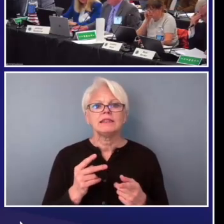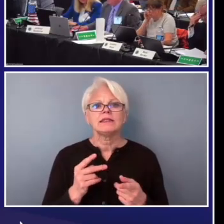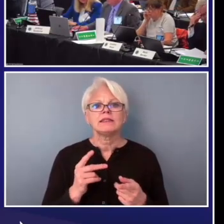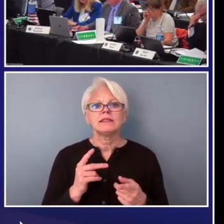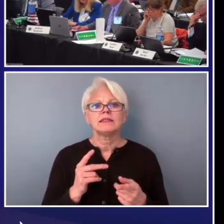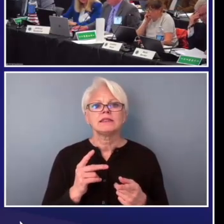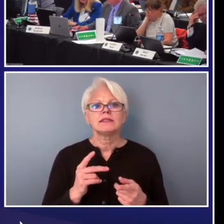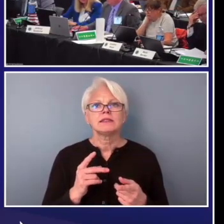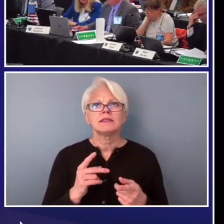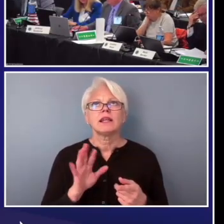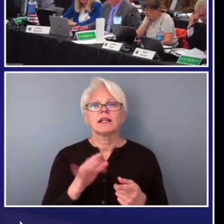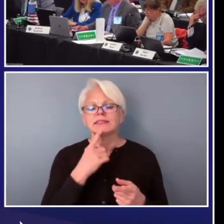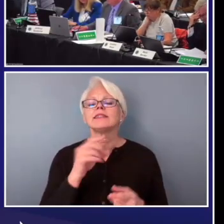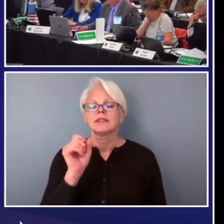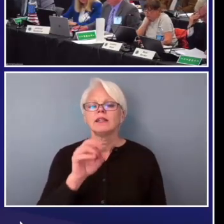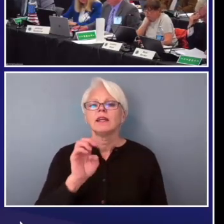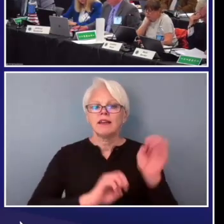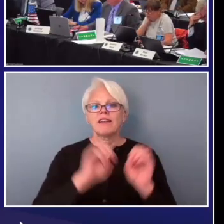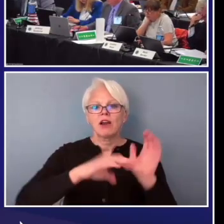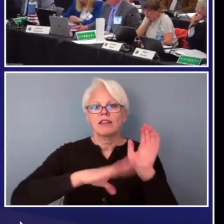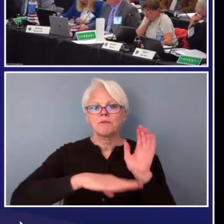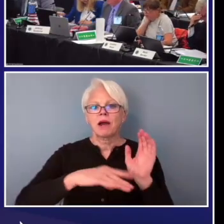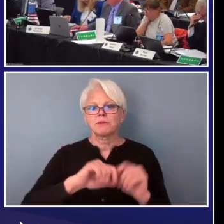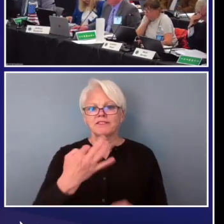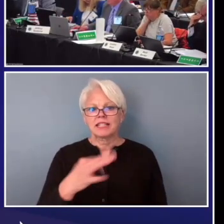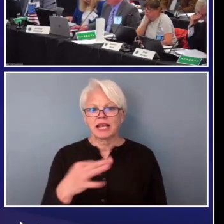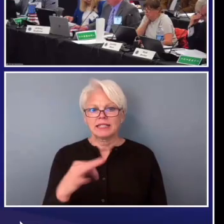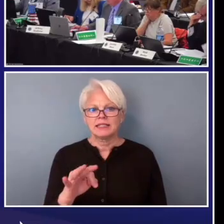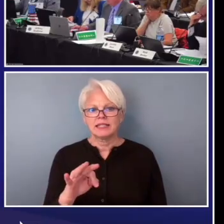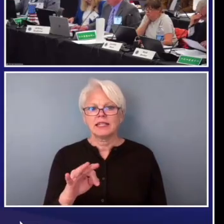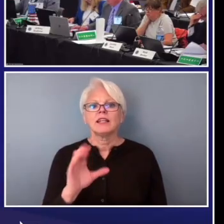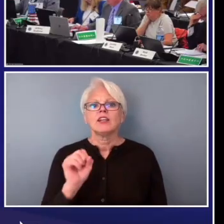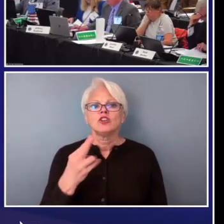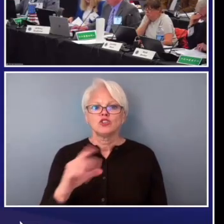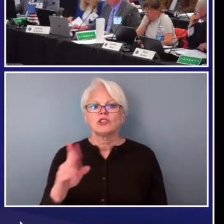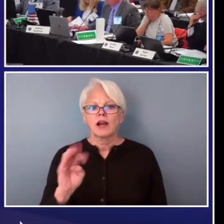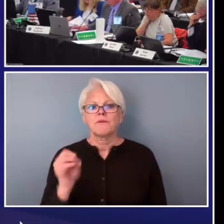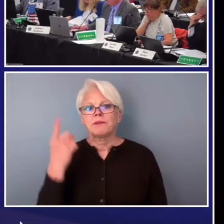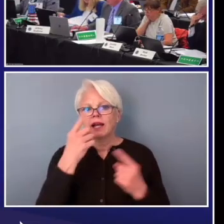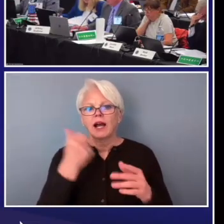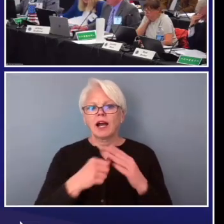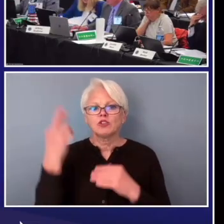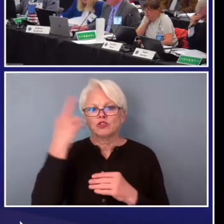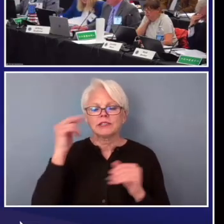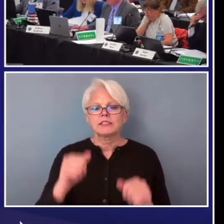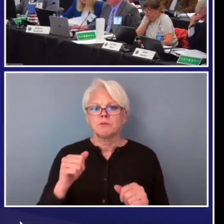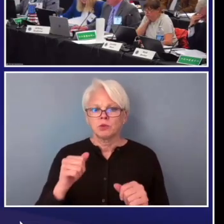The evaluation's bottom of 19 shall be considered under a reasonable evaluation of the totality of the circumstances